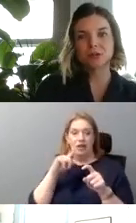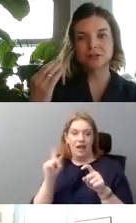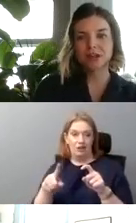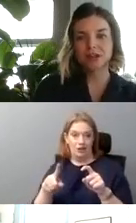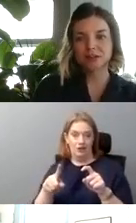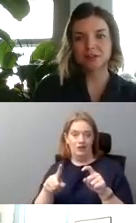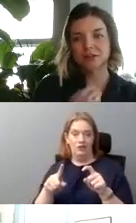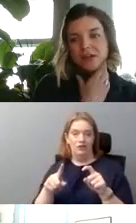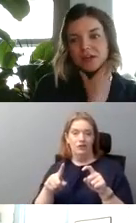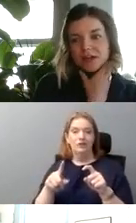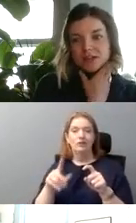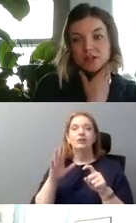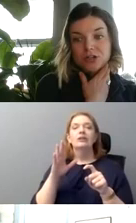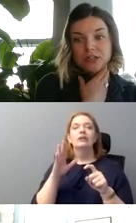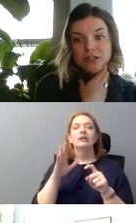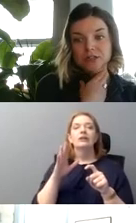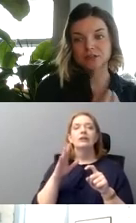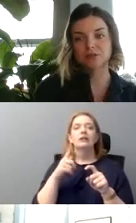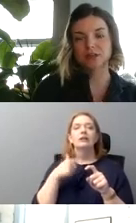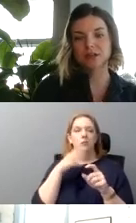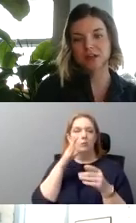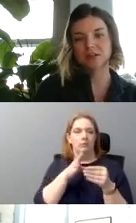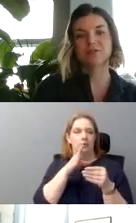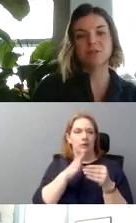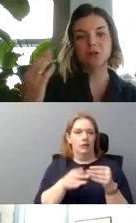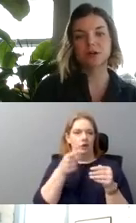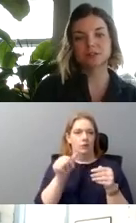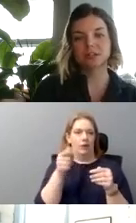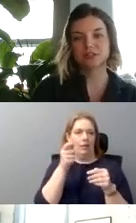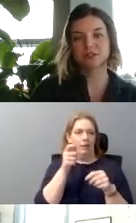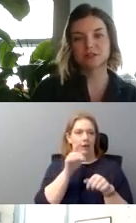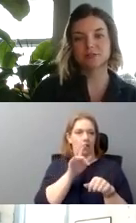we're going to end the Q&A a little early so that we can end the full presentation